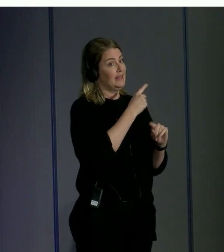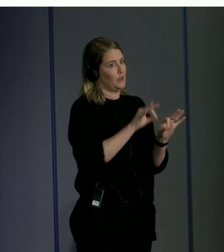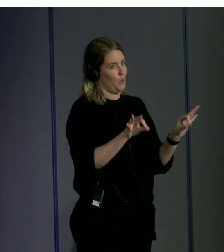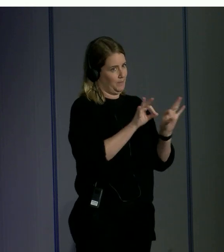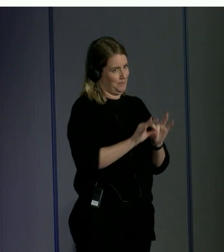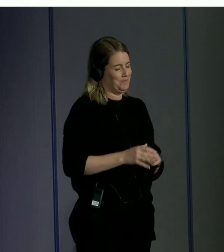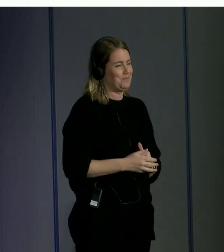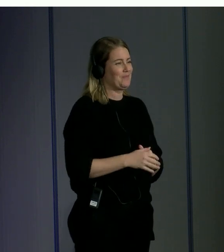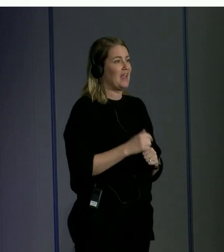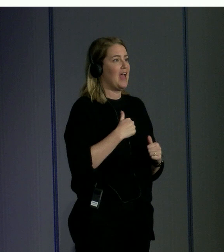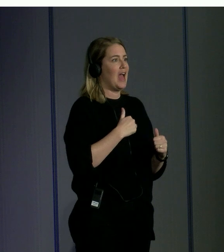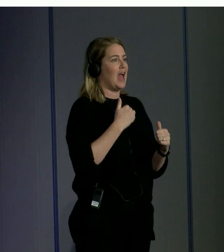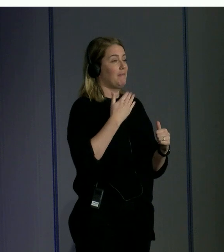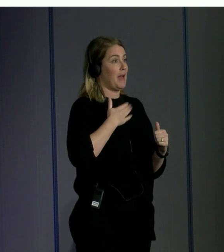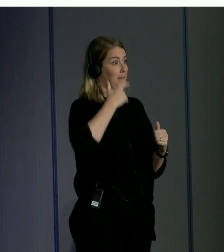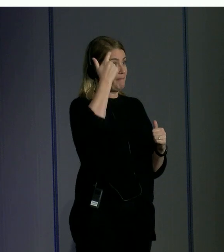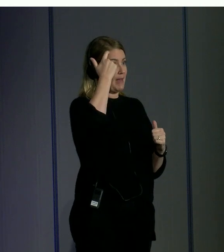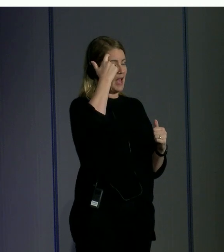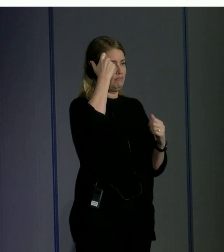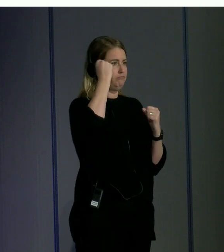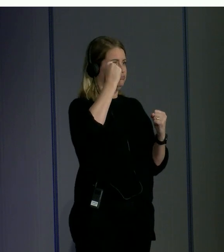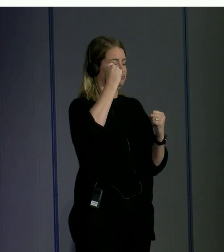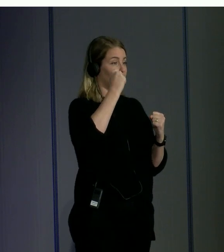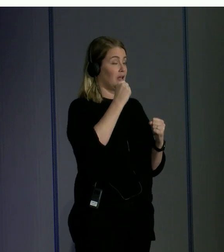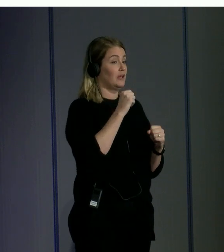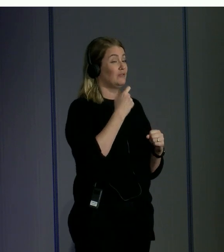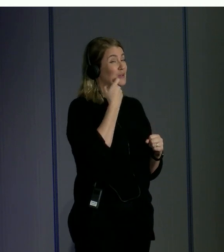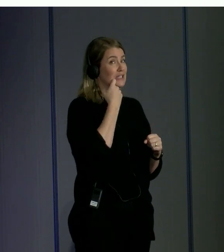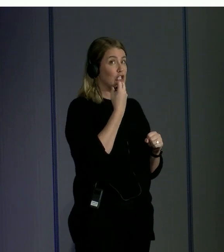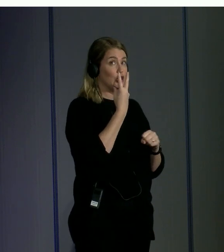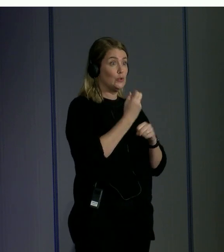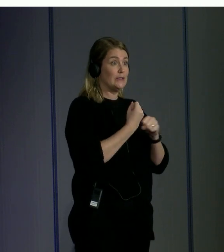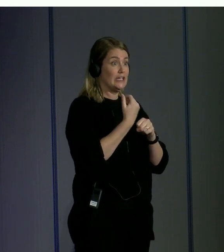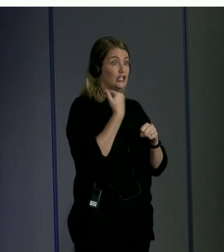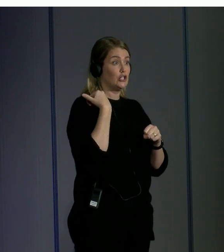I have a powerful mind that very recently, couple of years, broke.